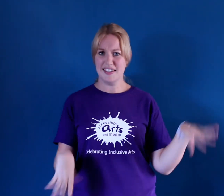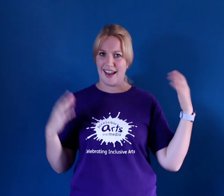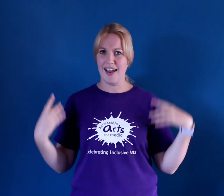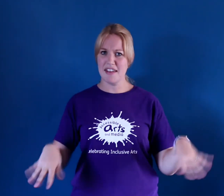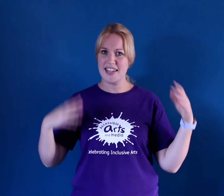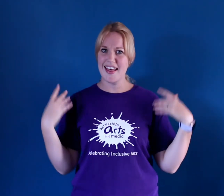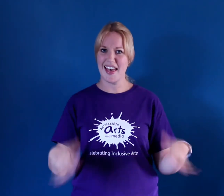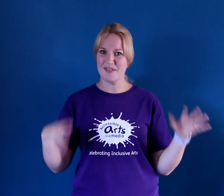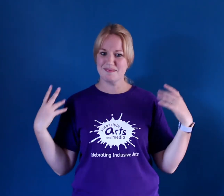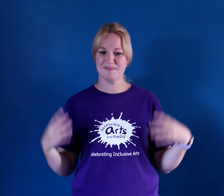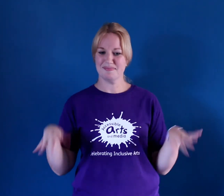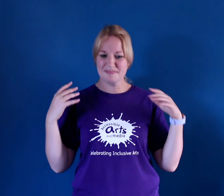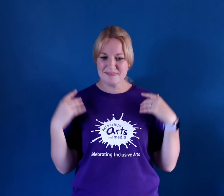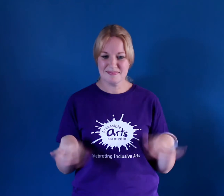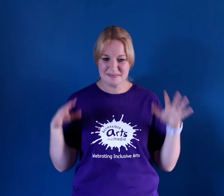Tiring isn’t it?